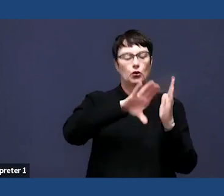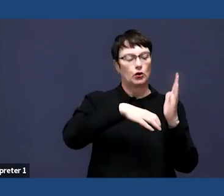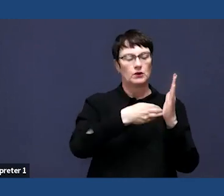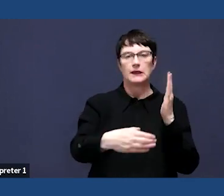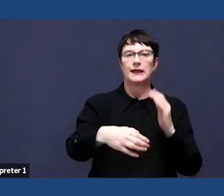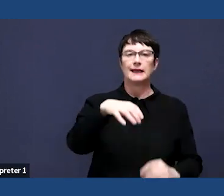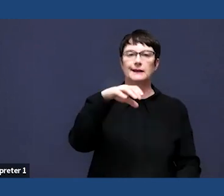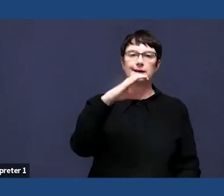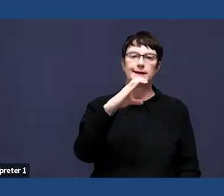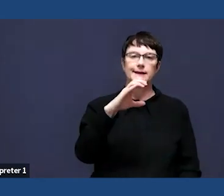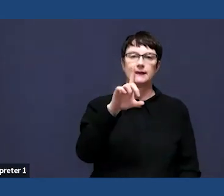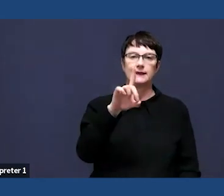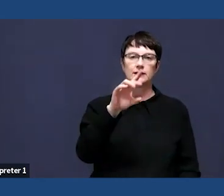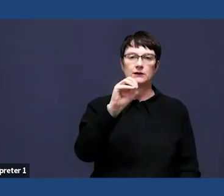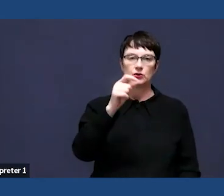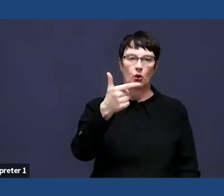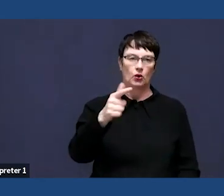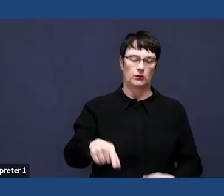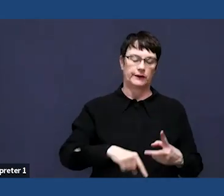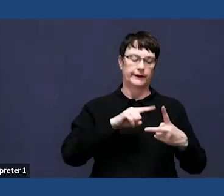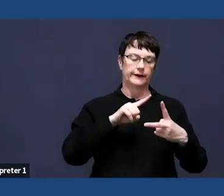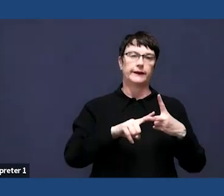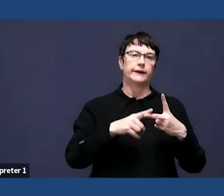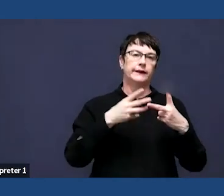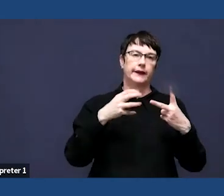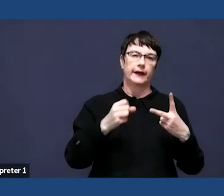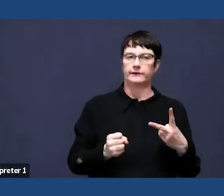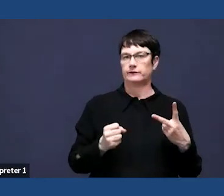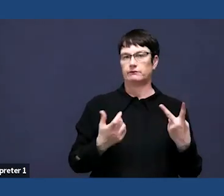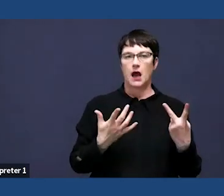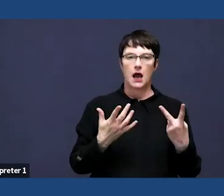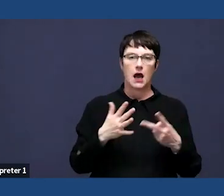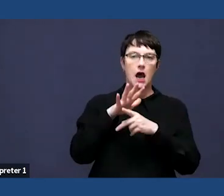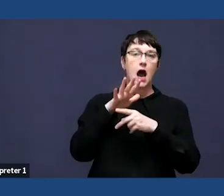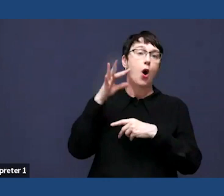against women, on the rights of the child, on the rights of persons with disabilities